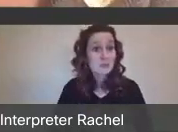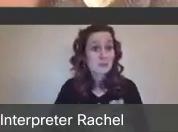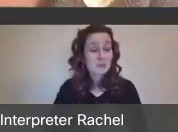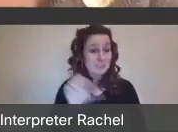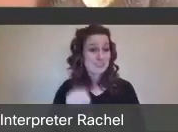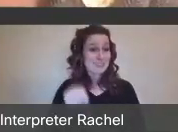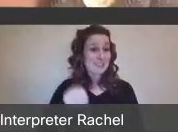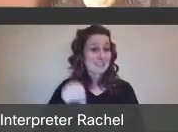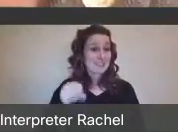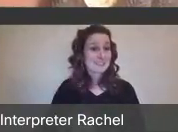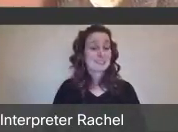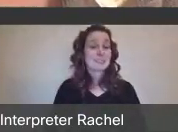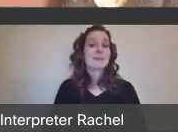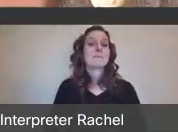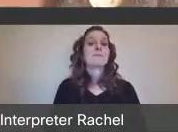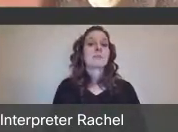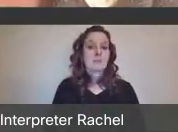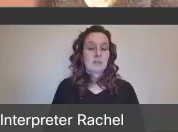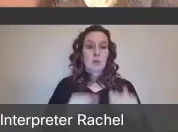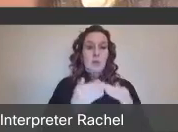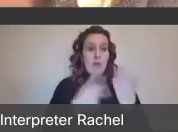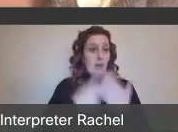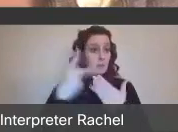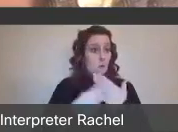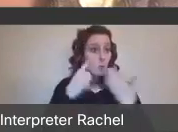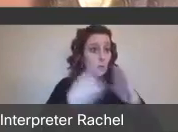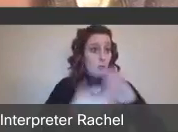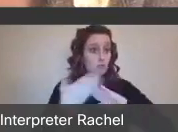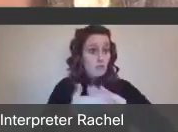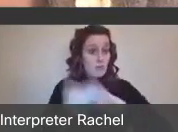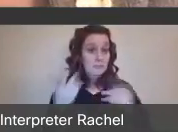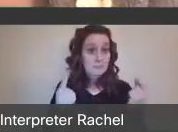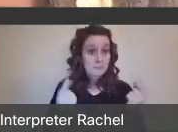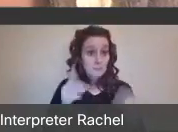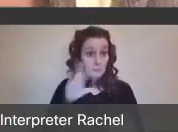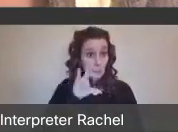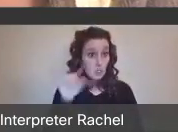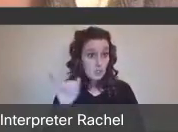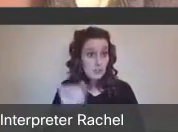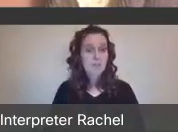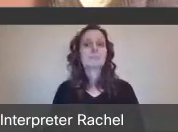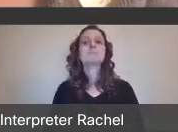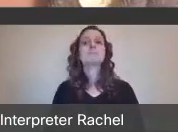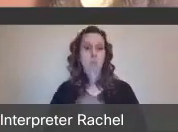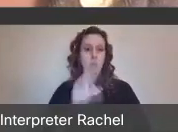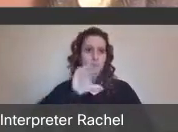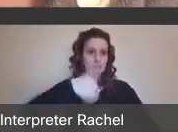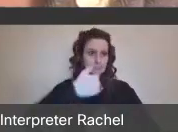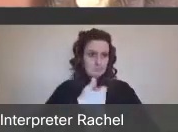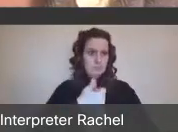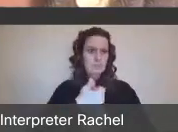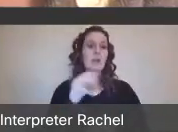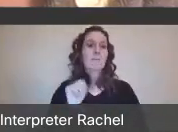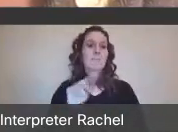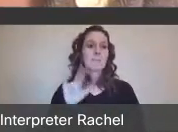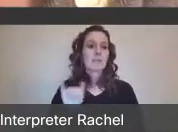and the way this program will run is that it will be set up at the Montgomery County Intermediate